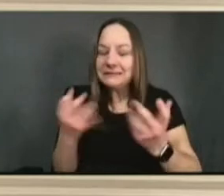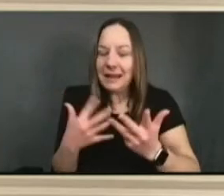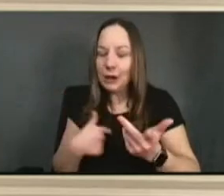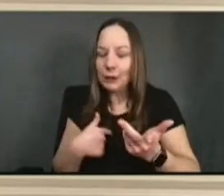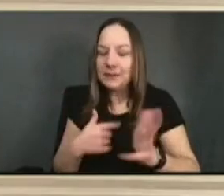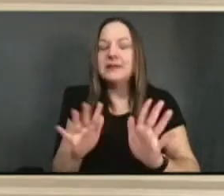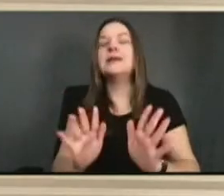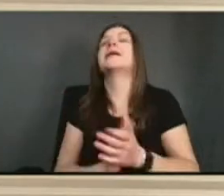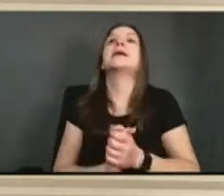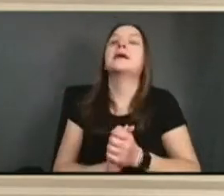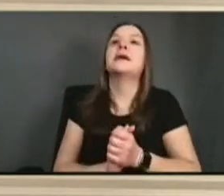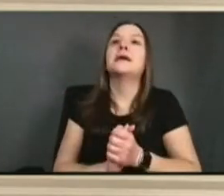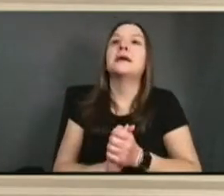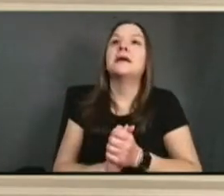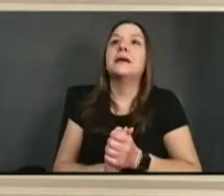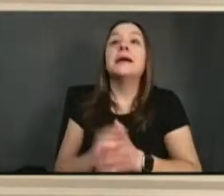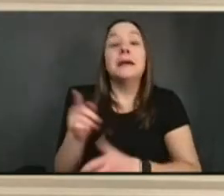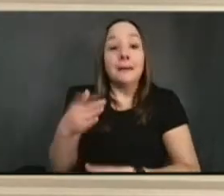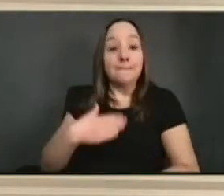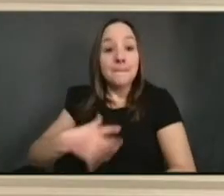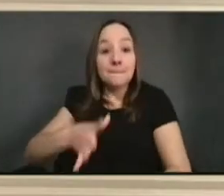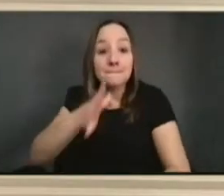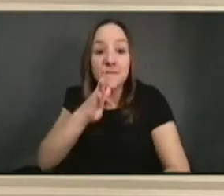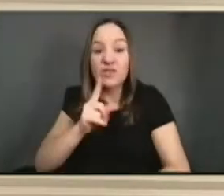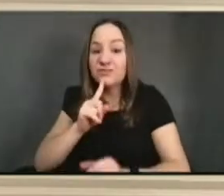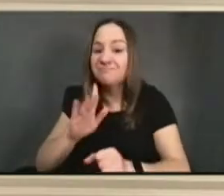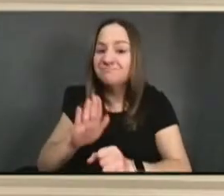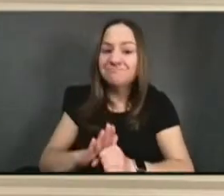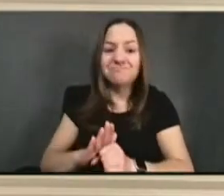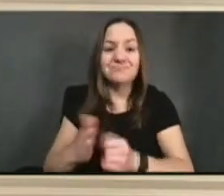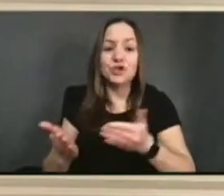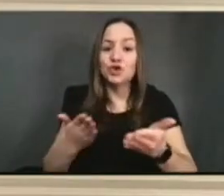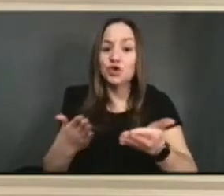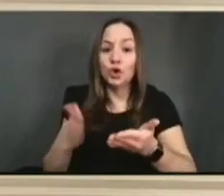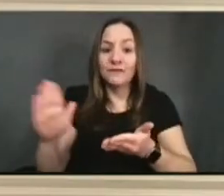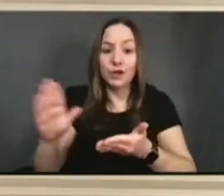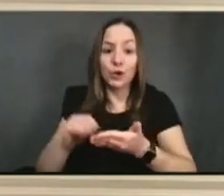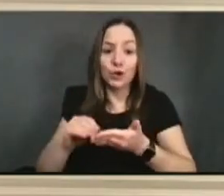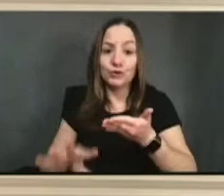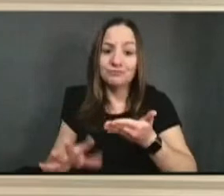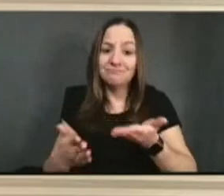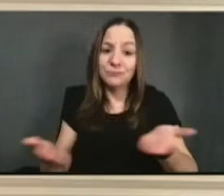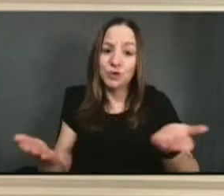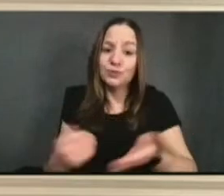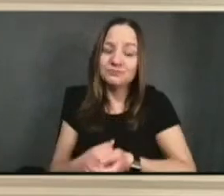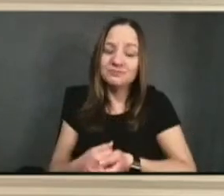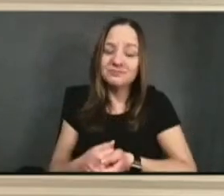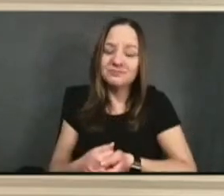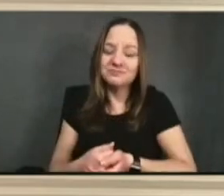death. Um was actually one in